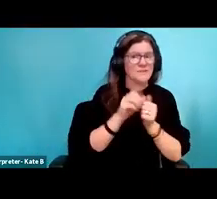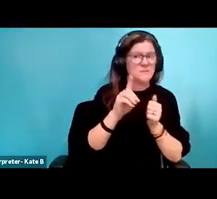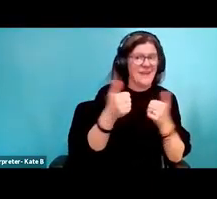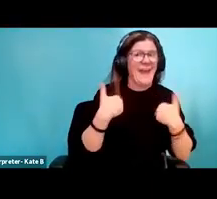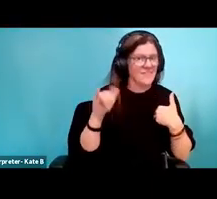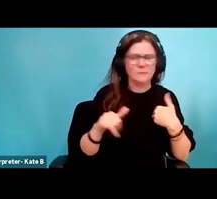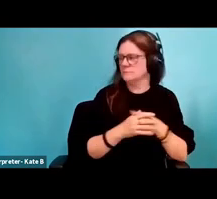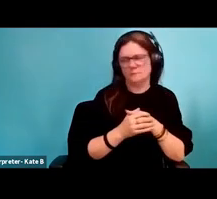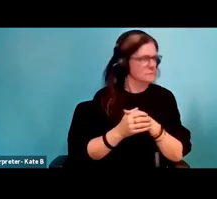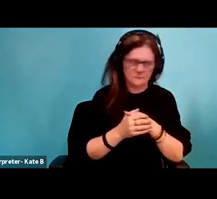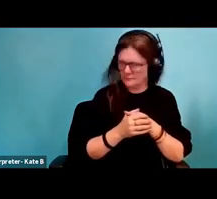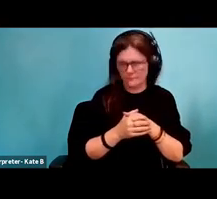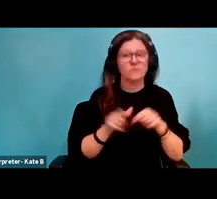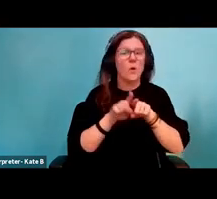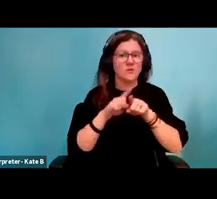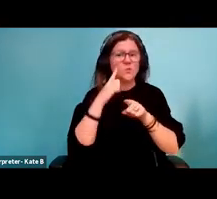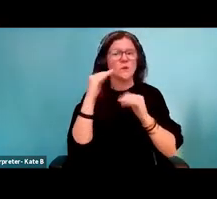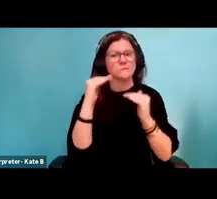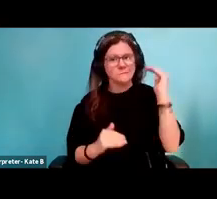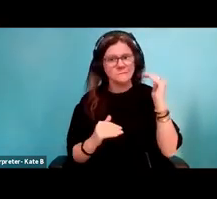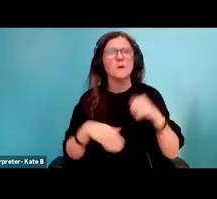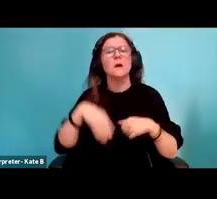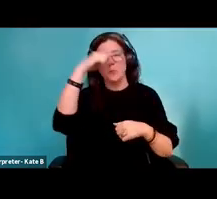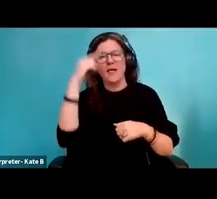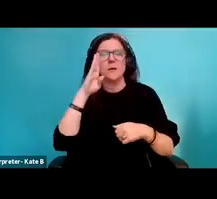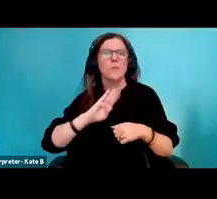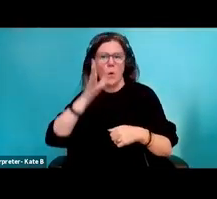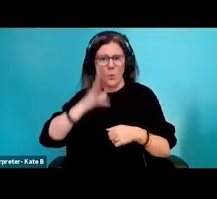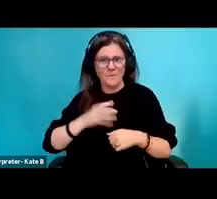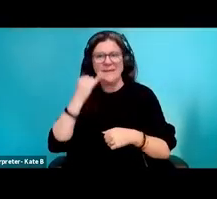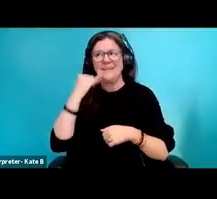We also know there is added inequities experienced by Black and Brown women with healthcare,